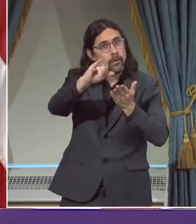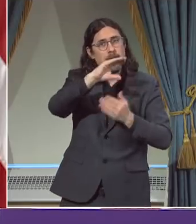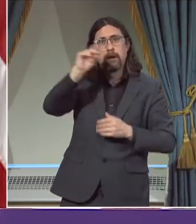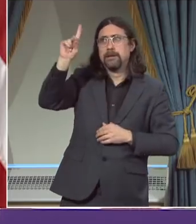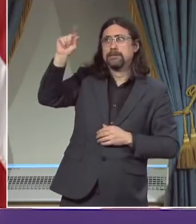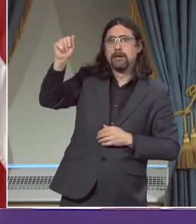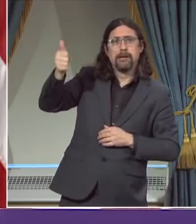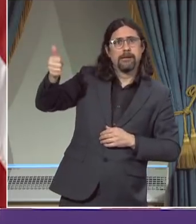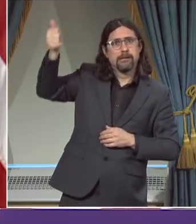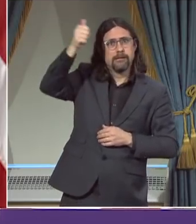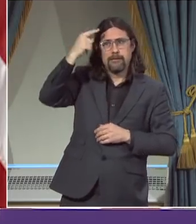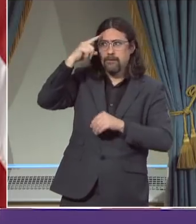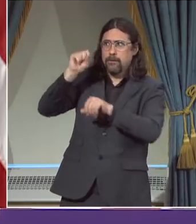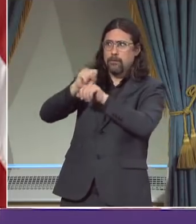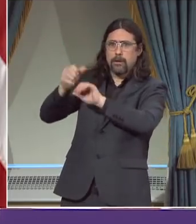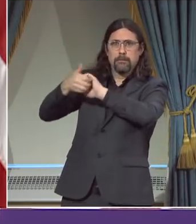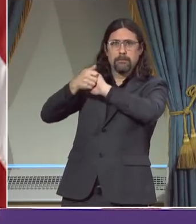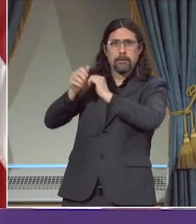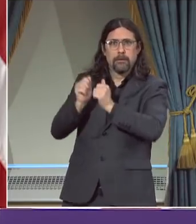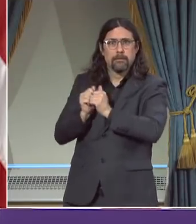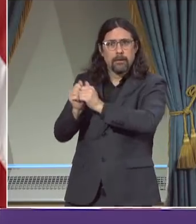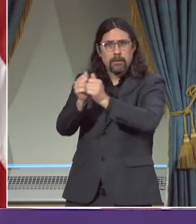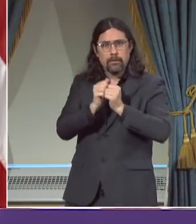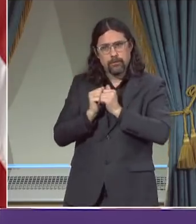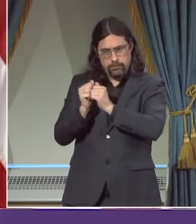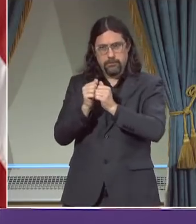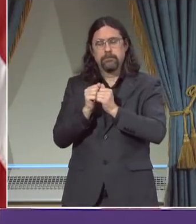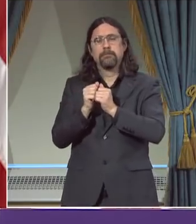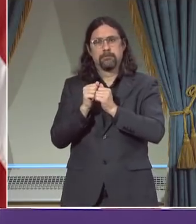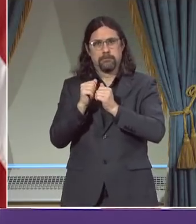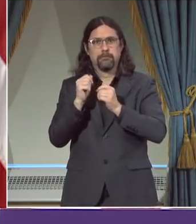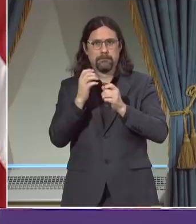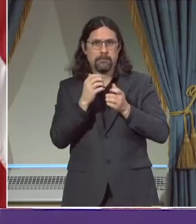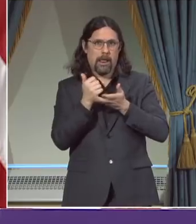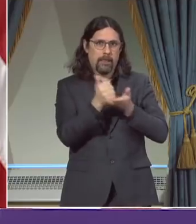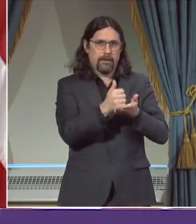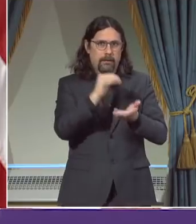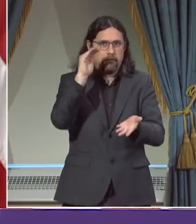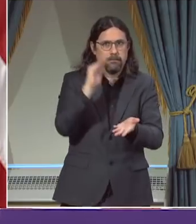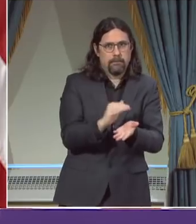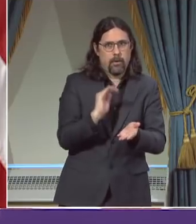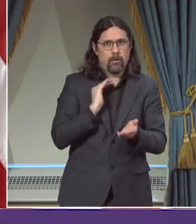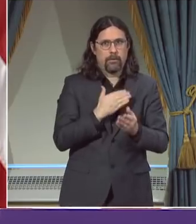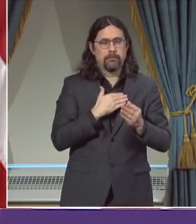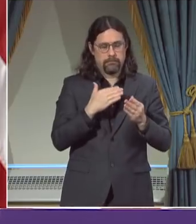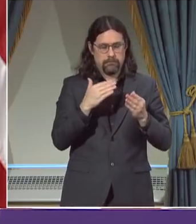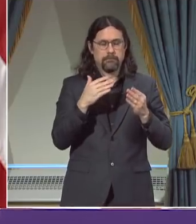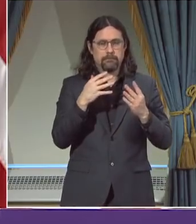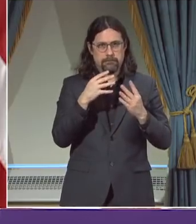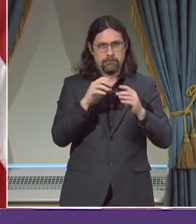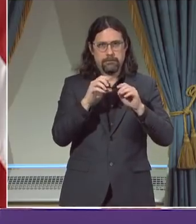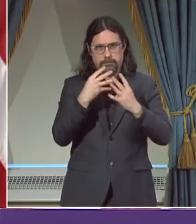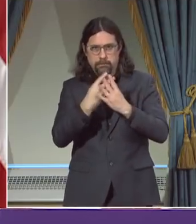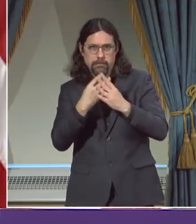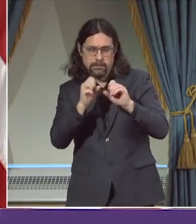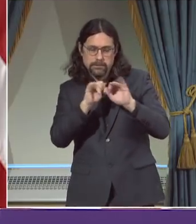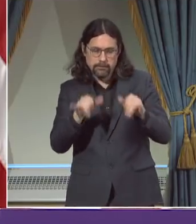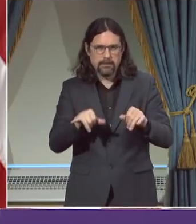MADE AN IMPORTANT DECISION RELATED TO THOSE ON PAROLE AND WORKING THROUGH